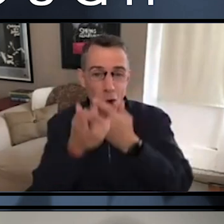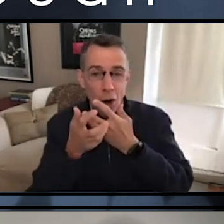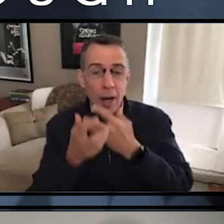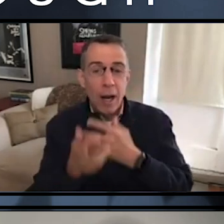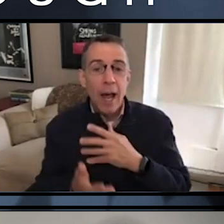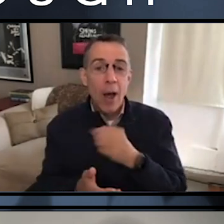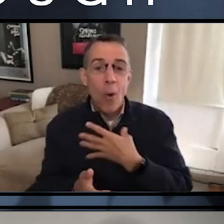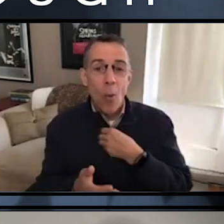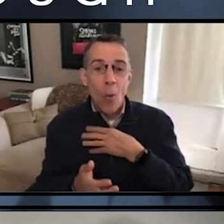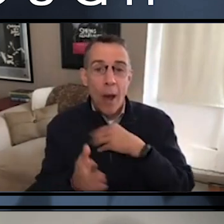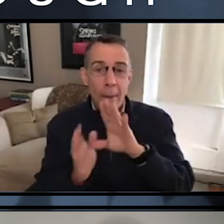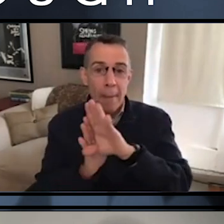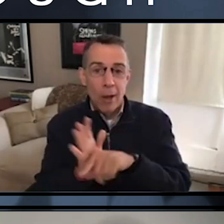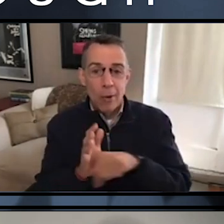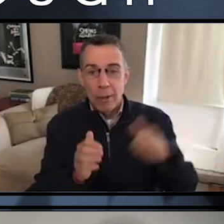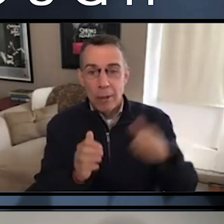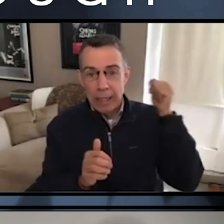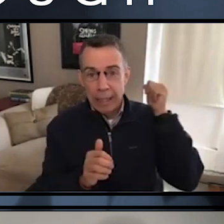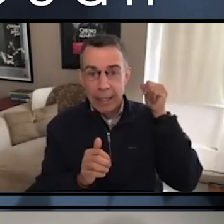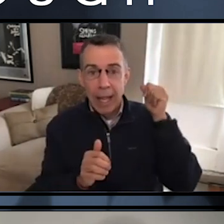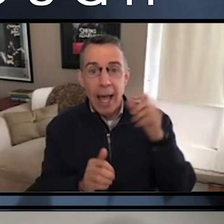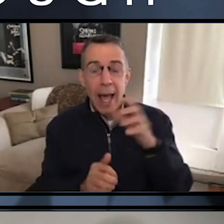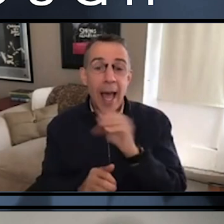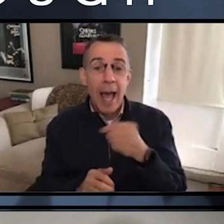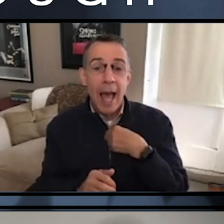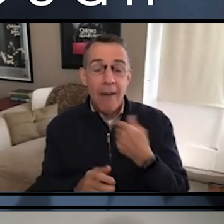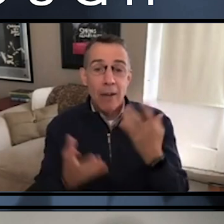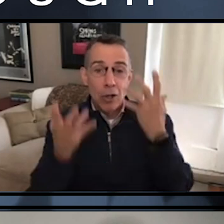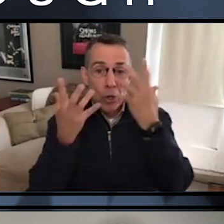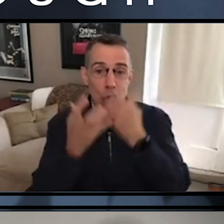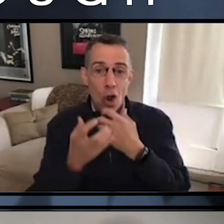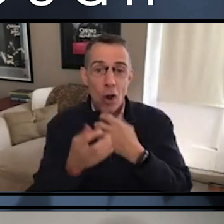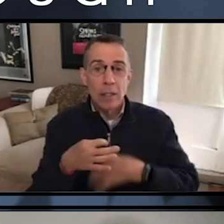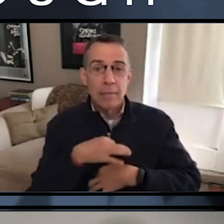plain backdrop. And I'm also wearing a dark button up shirt and, you know,